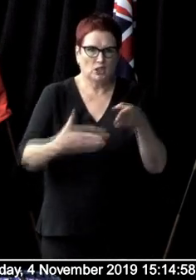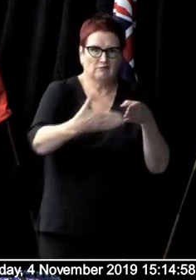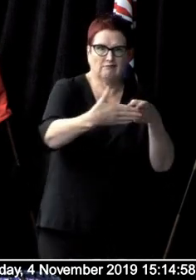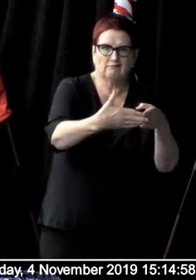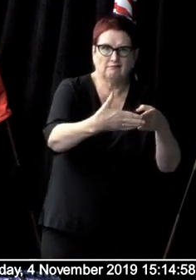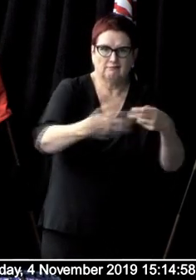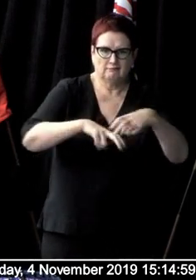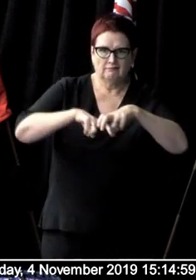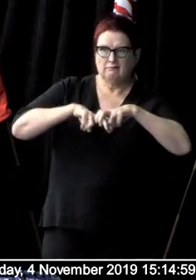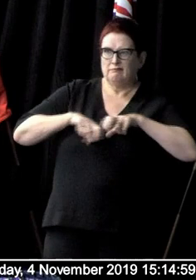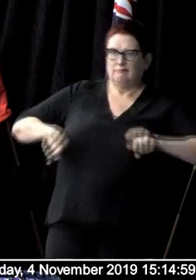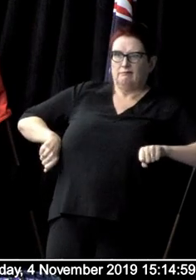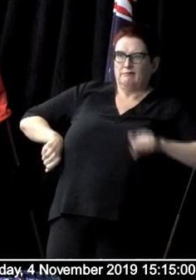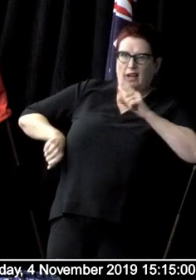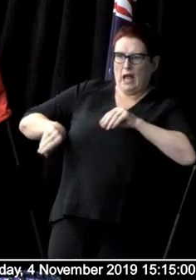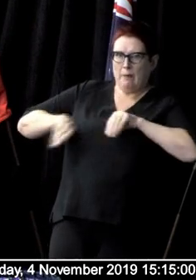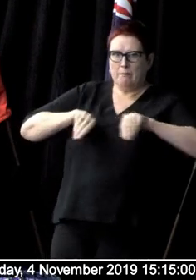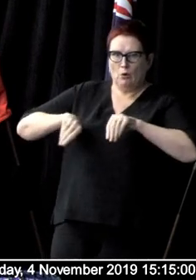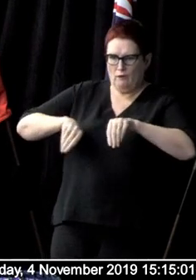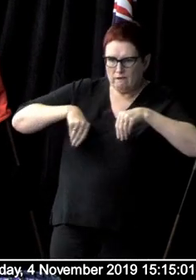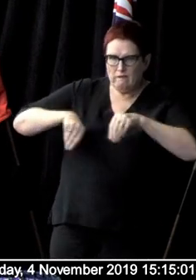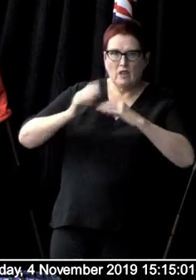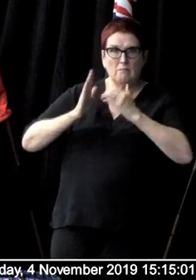to kind of move their seat back.